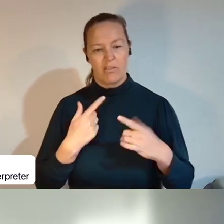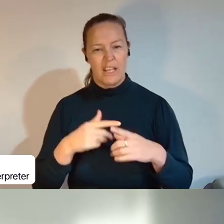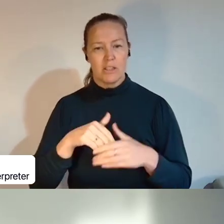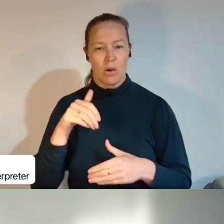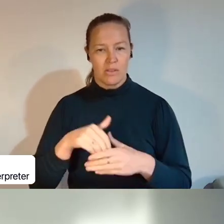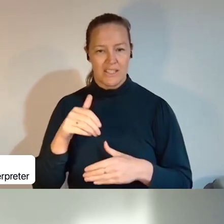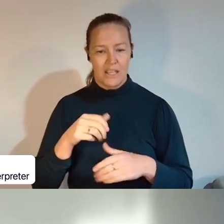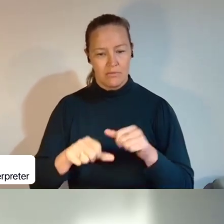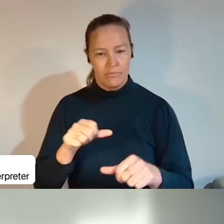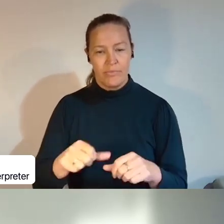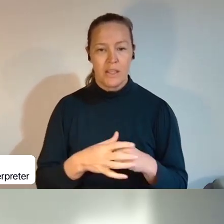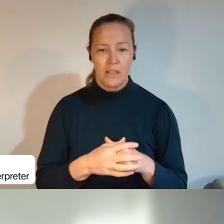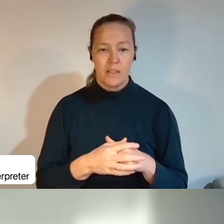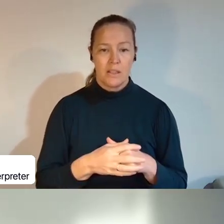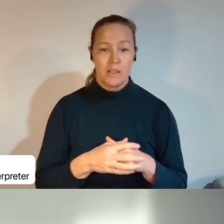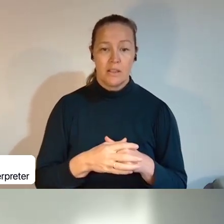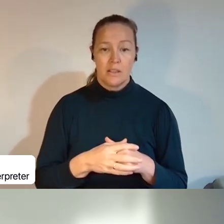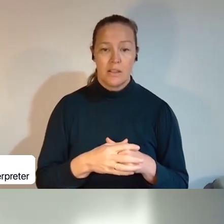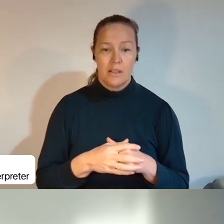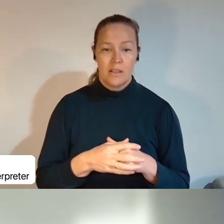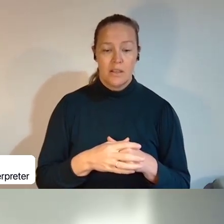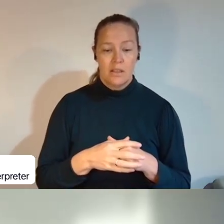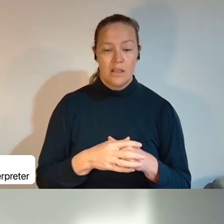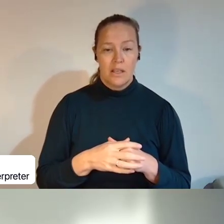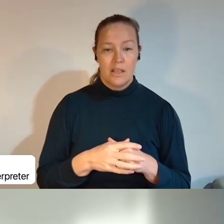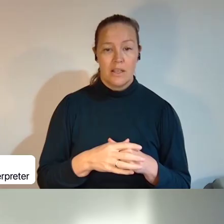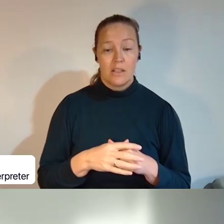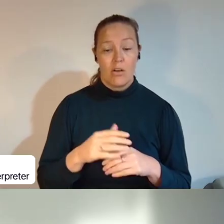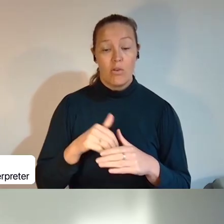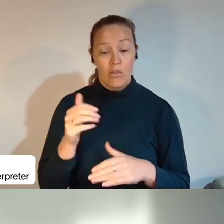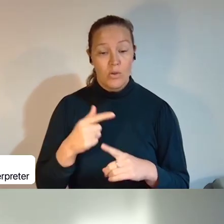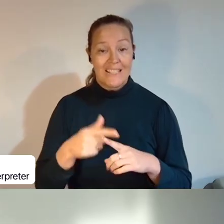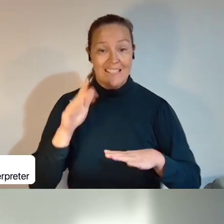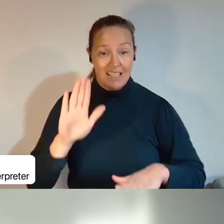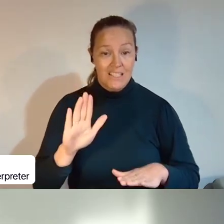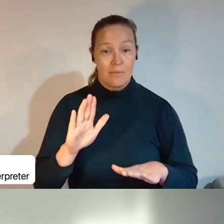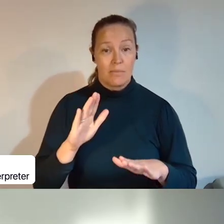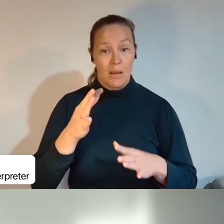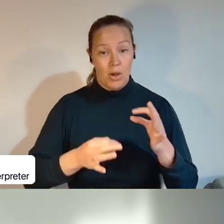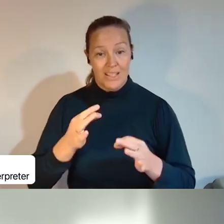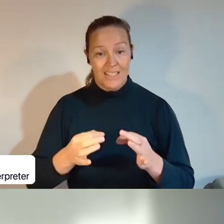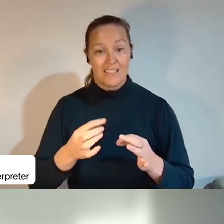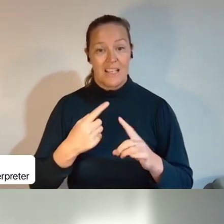The next step to voting and citizenship in politics self advocacy. We talk quite a lot